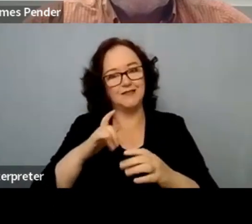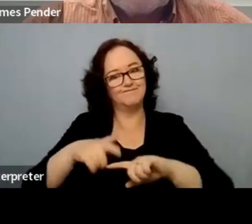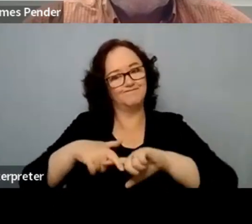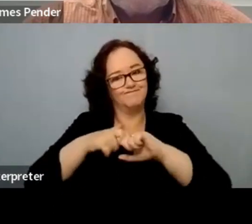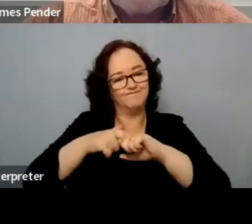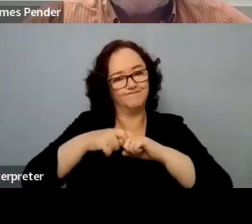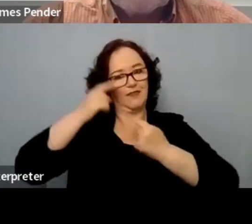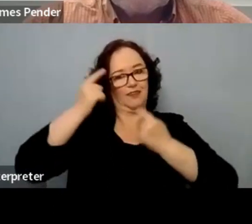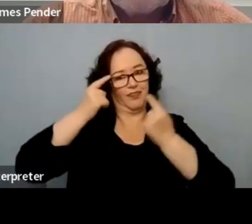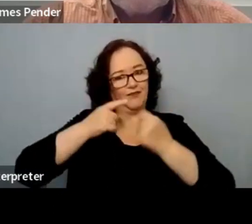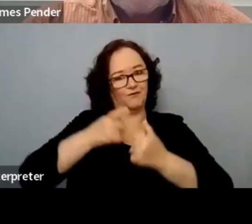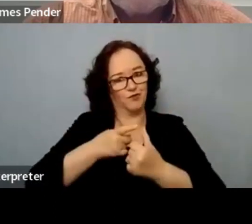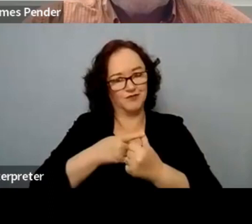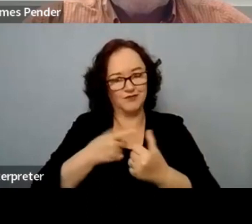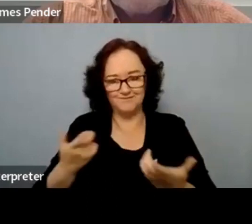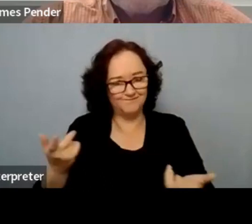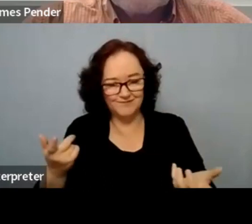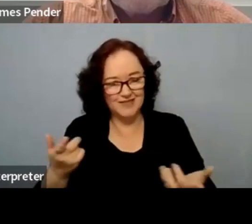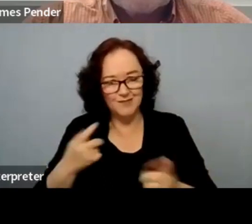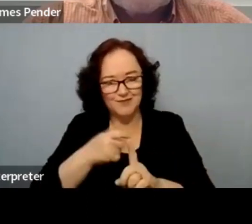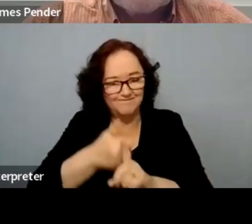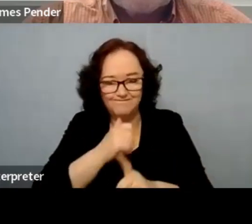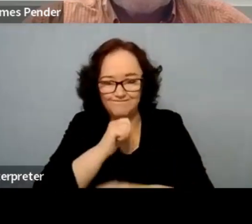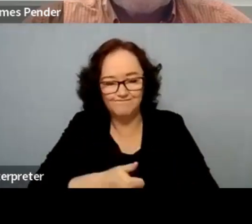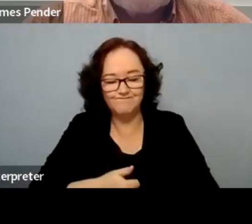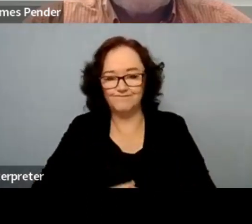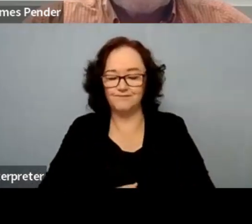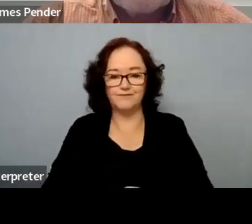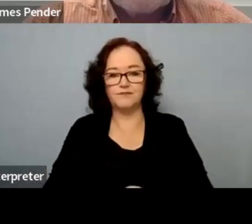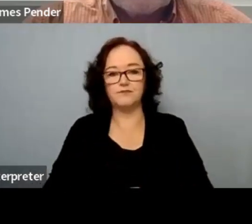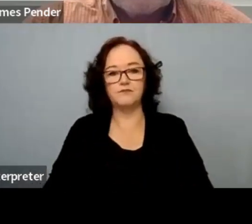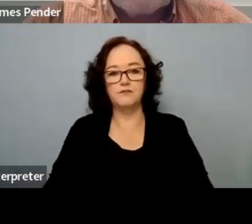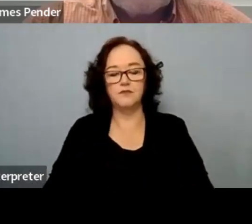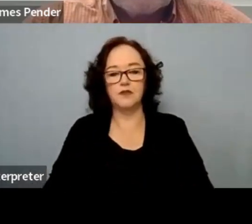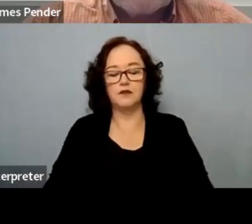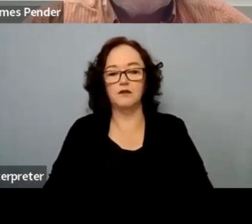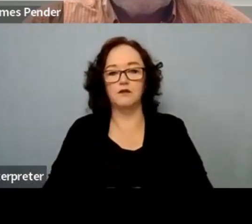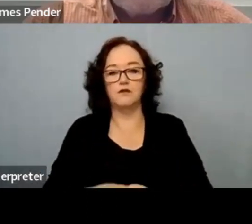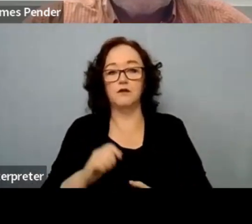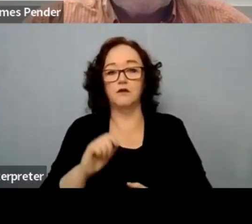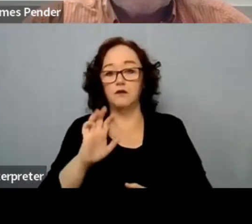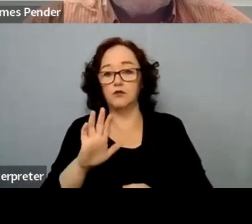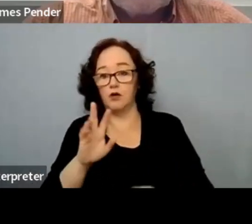certainly, you know, your your, your observations of this person